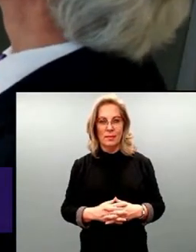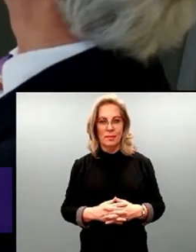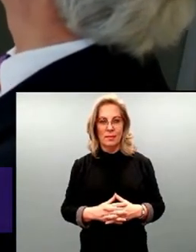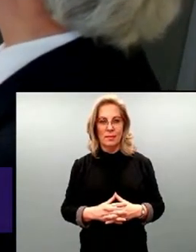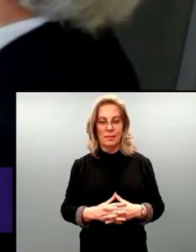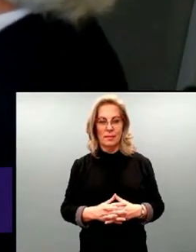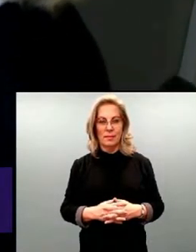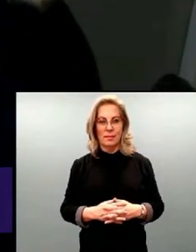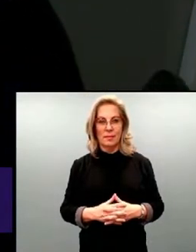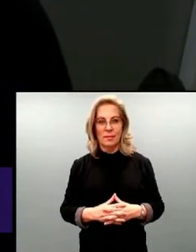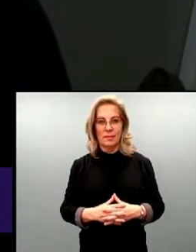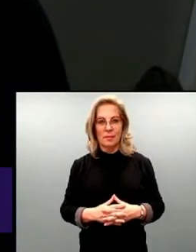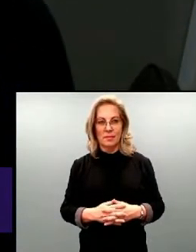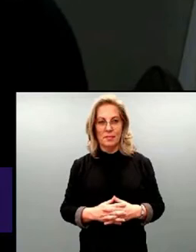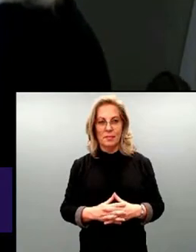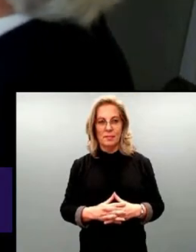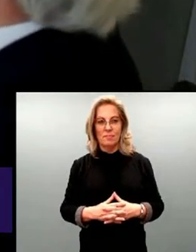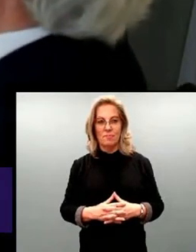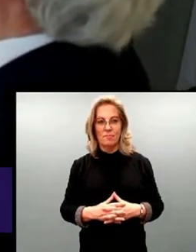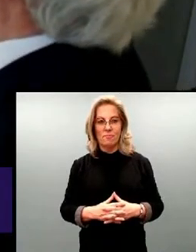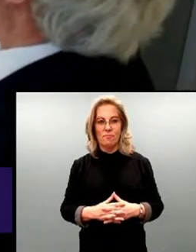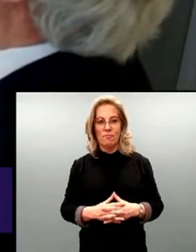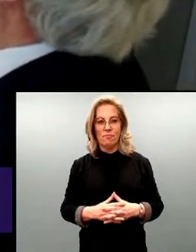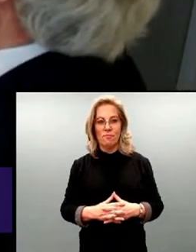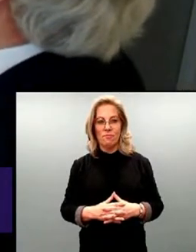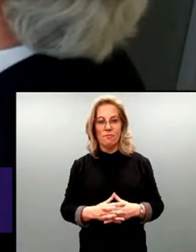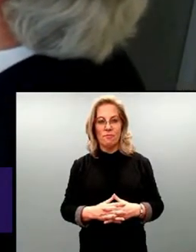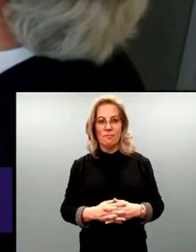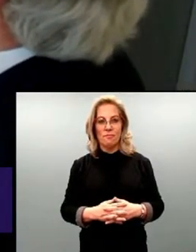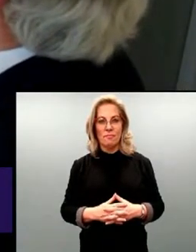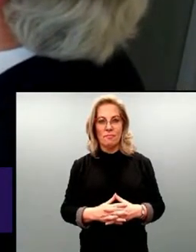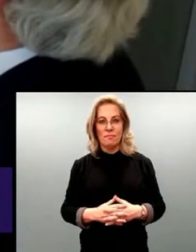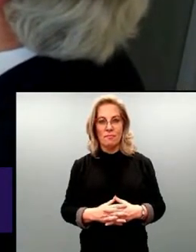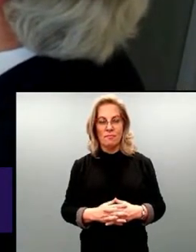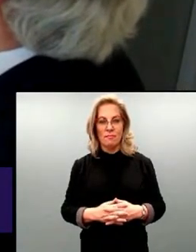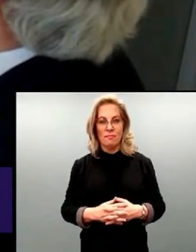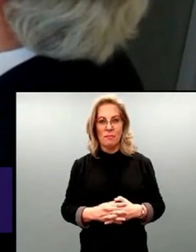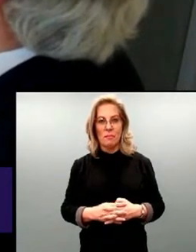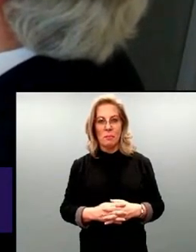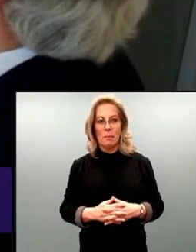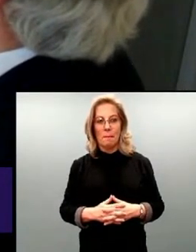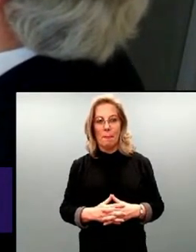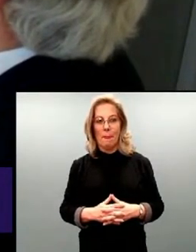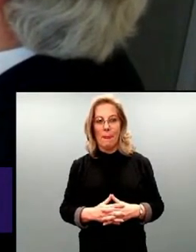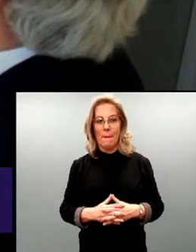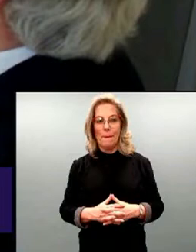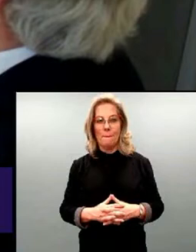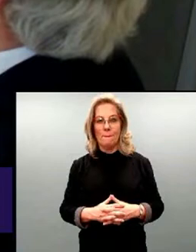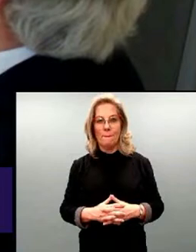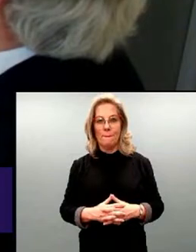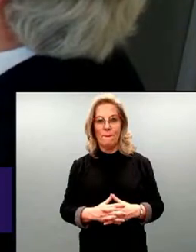darkness. It helps people who have dark coloured skin to be able to see other